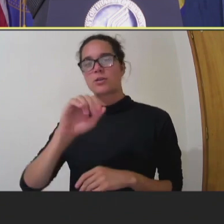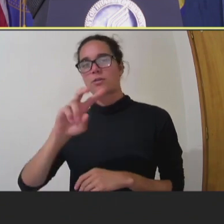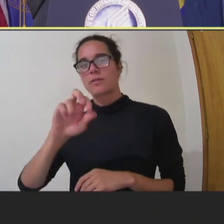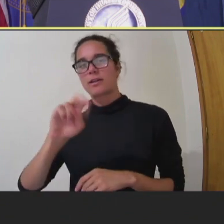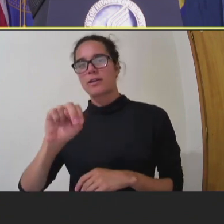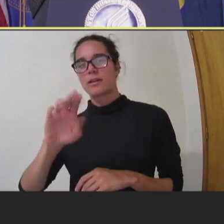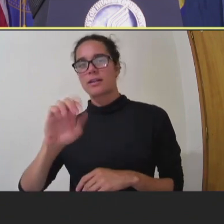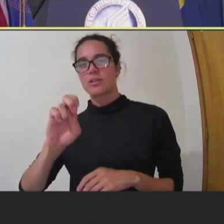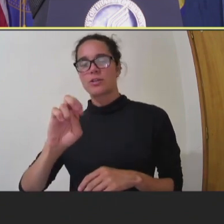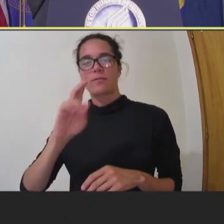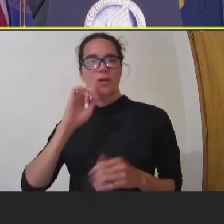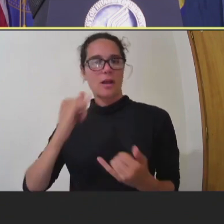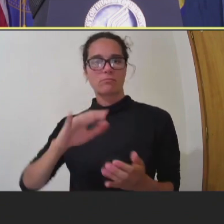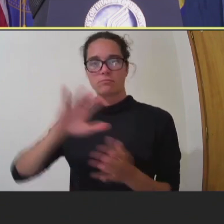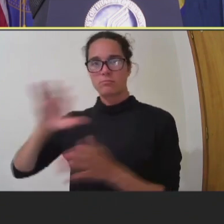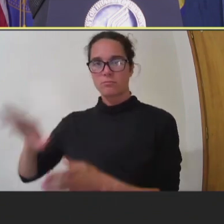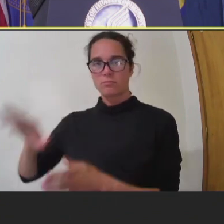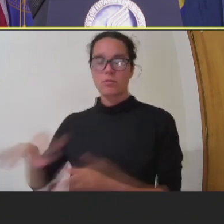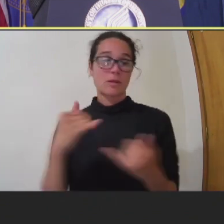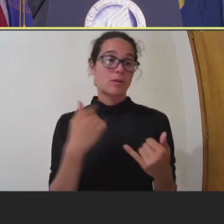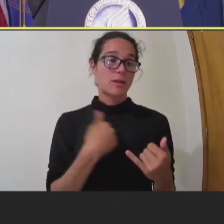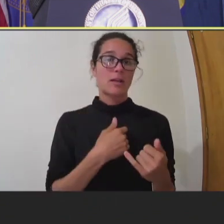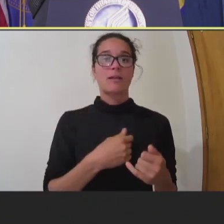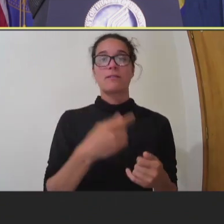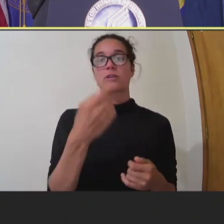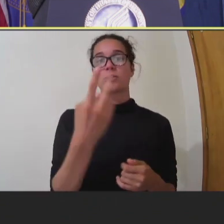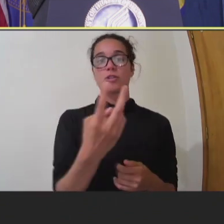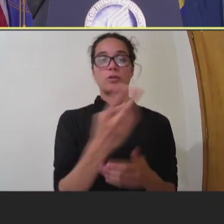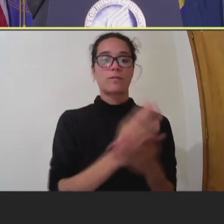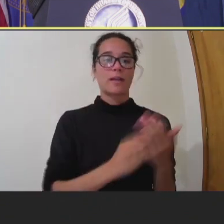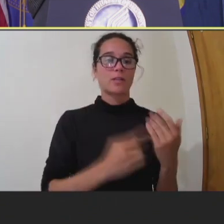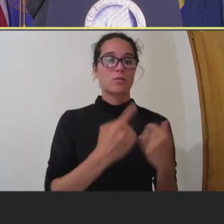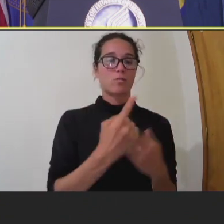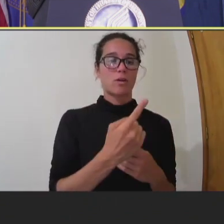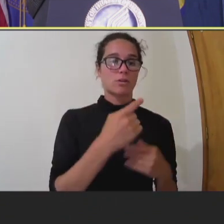and two phase two clinical trials in breast cancer. Now we're moving from